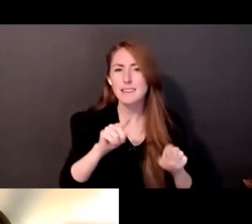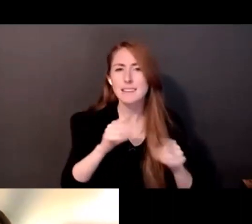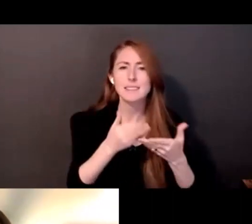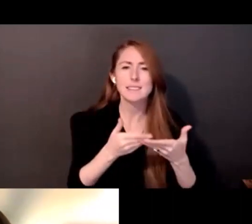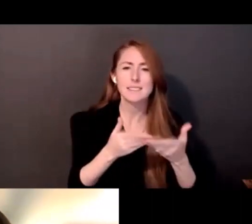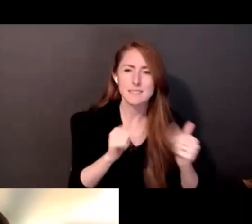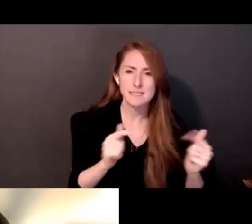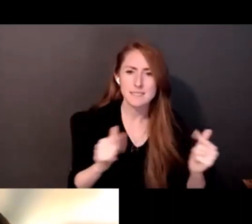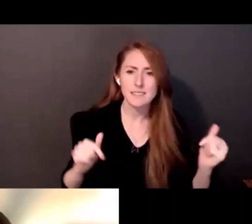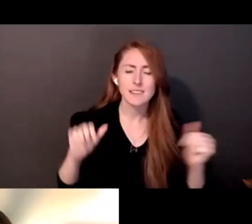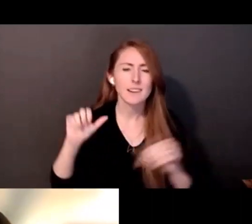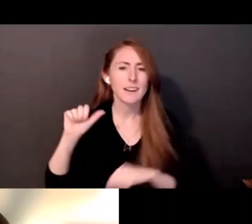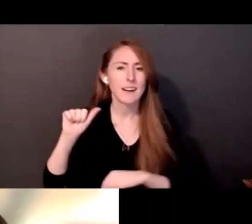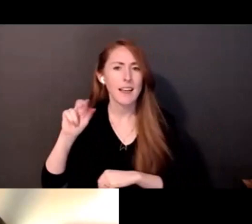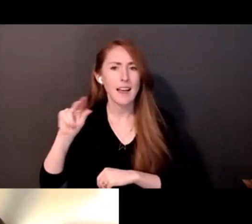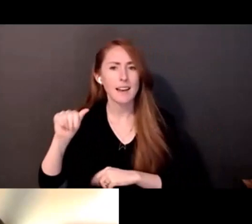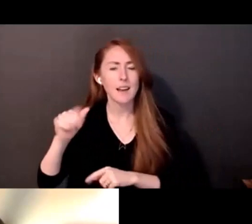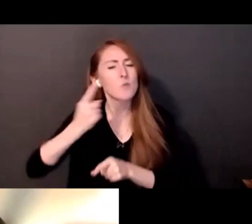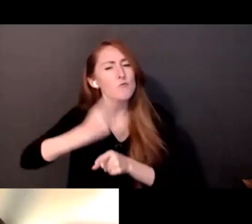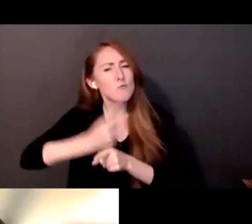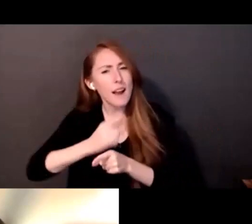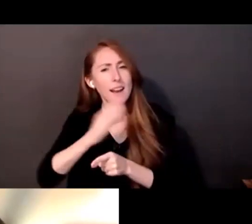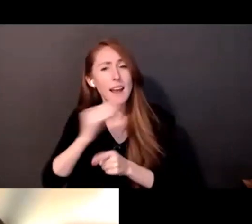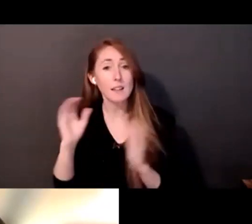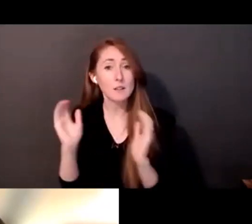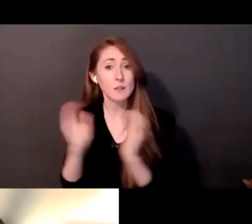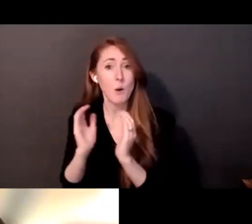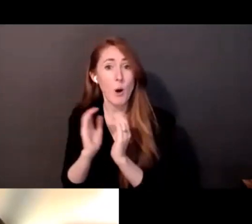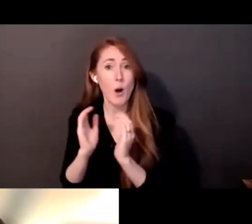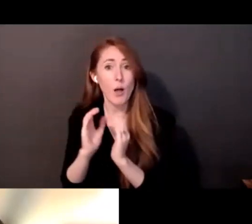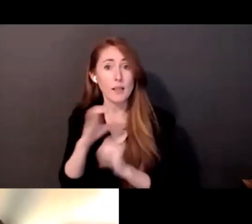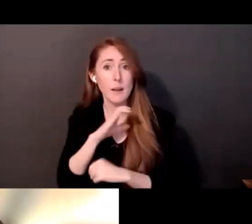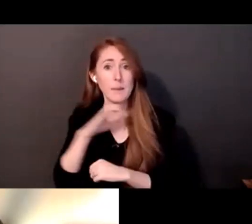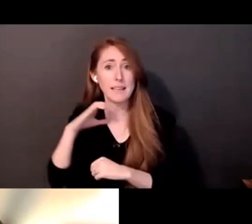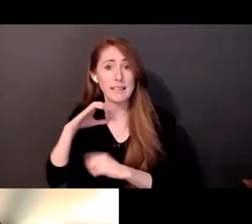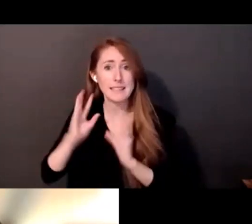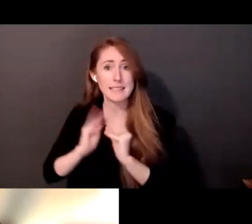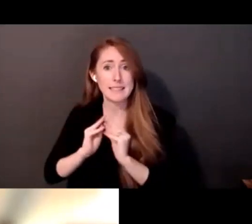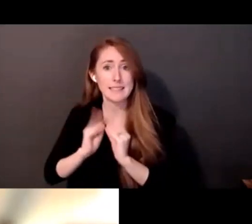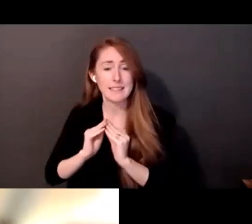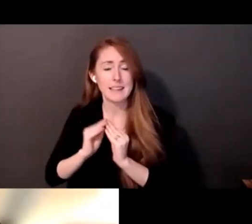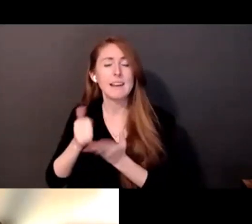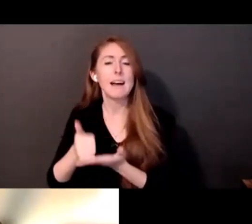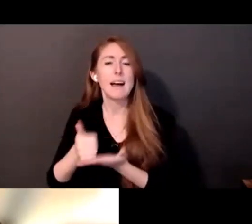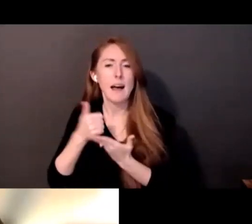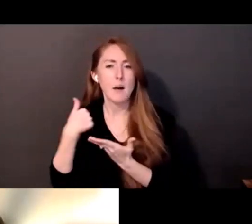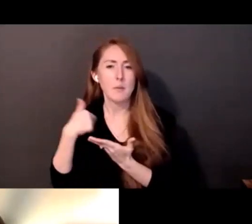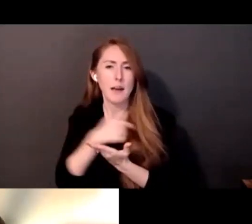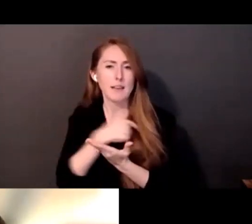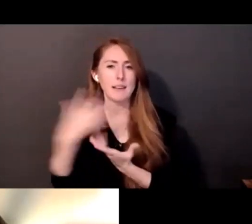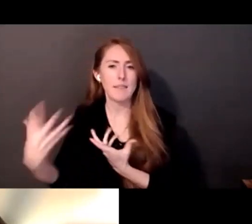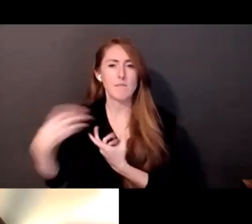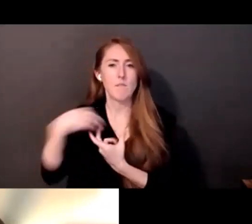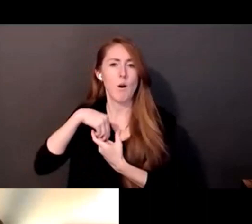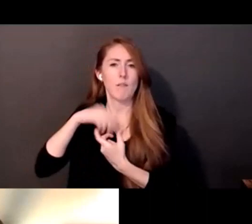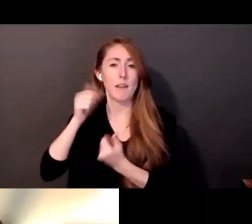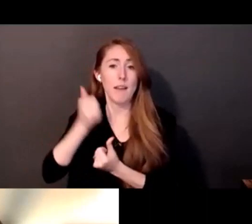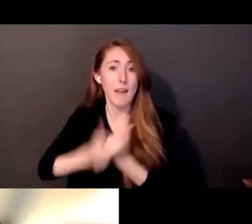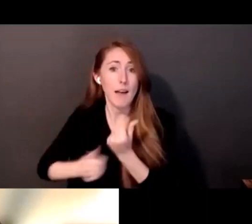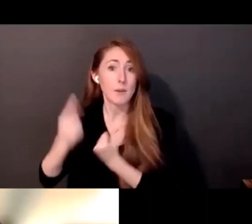that helped us also to involve everyone, because sometimes it's not--